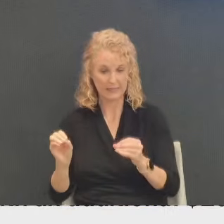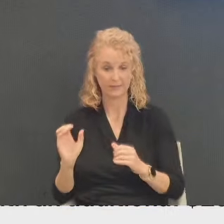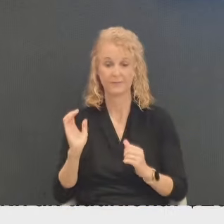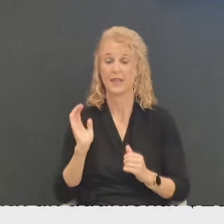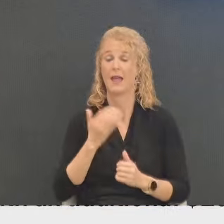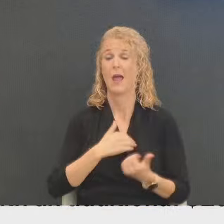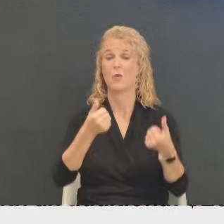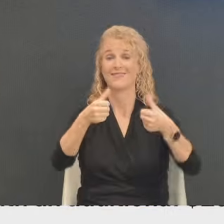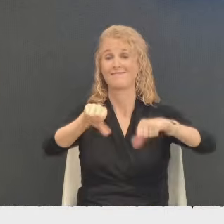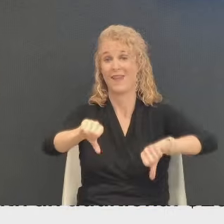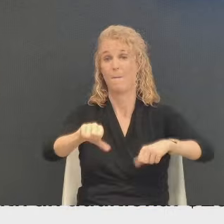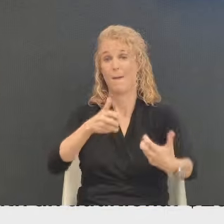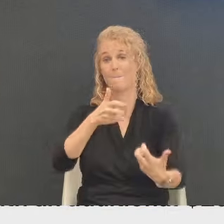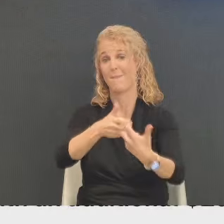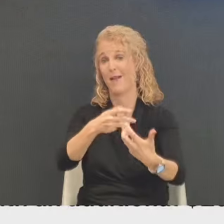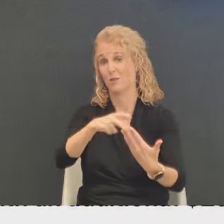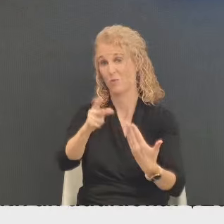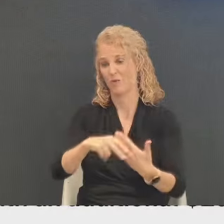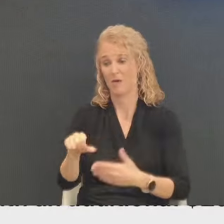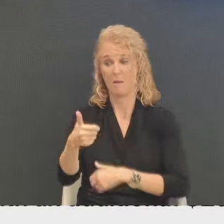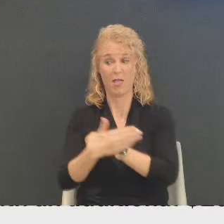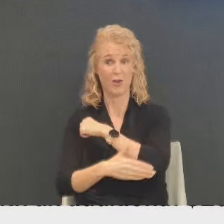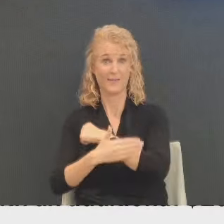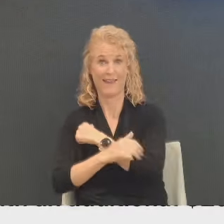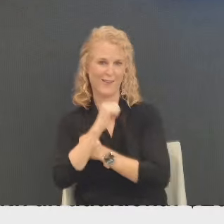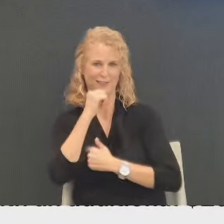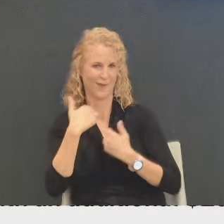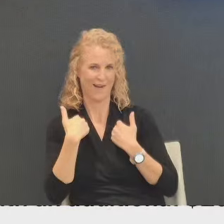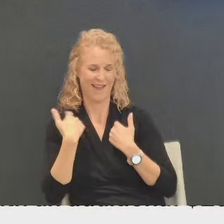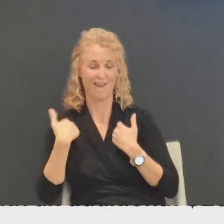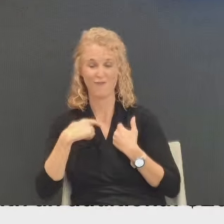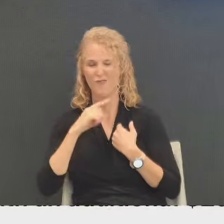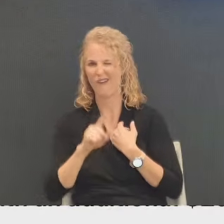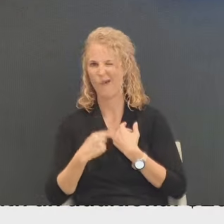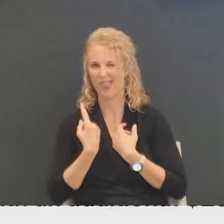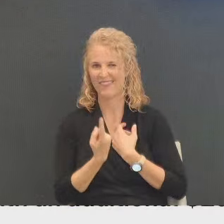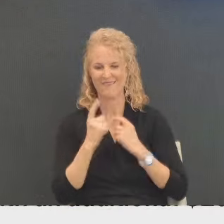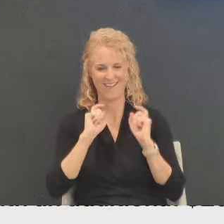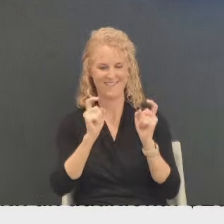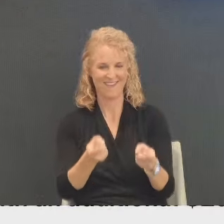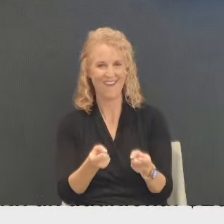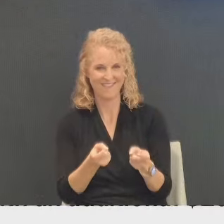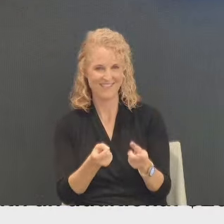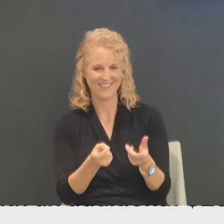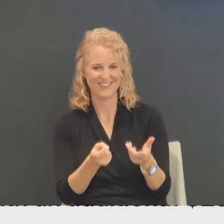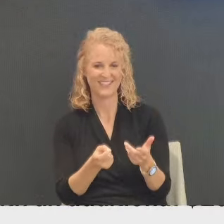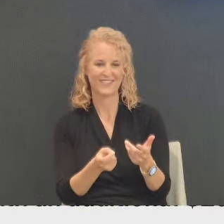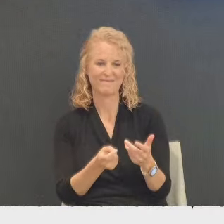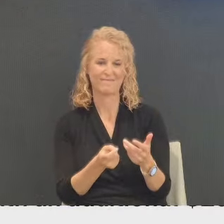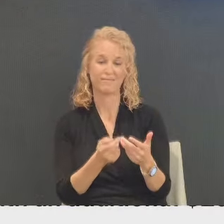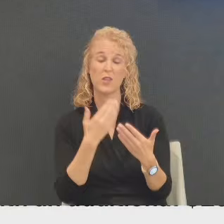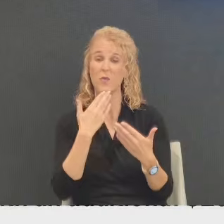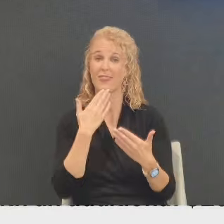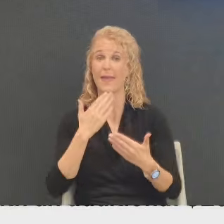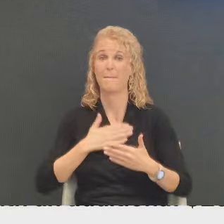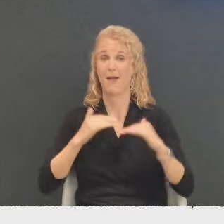program. No one has this something that I'm very excited and thank thank my colleagues for